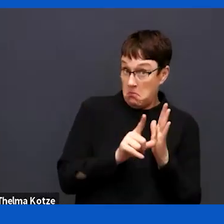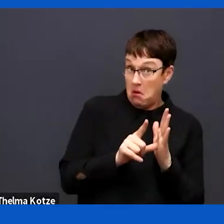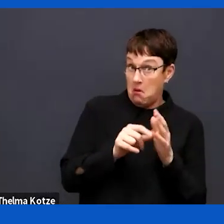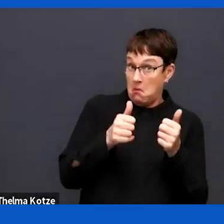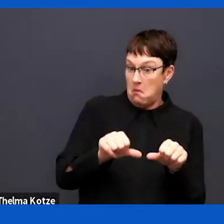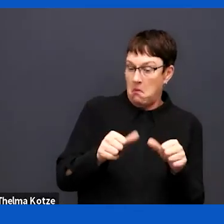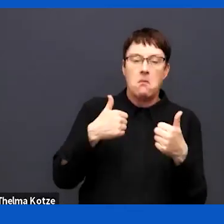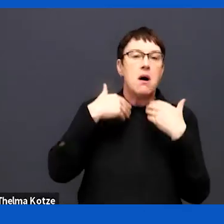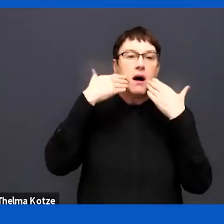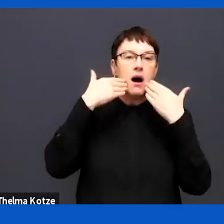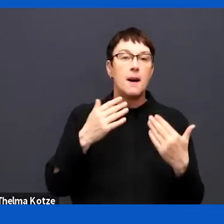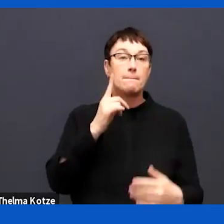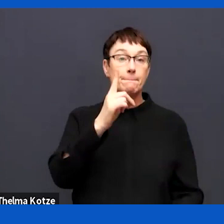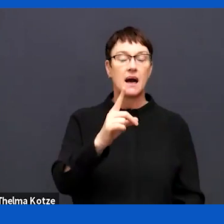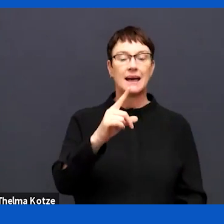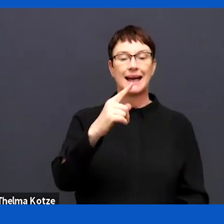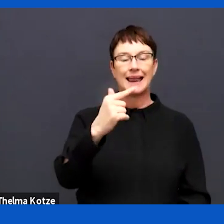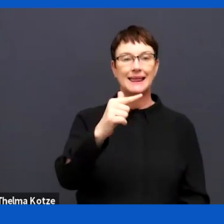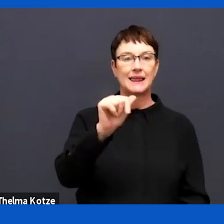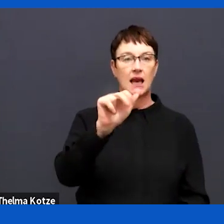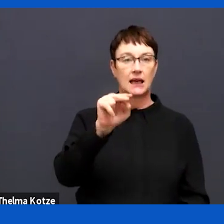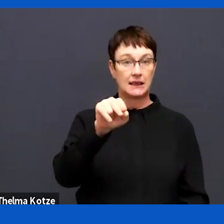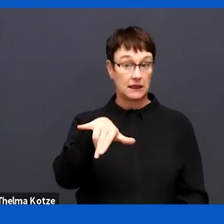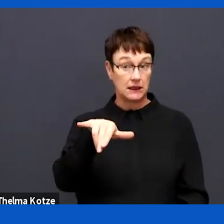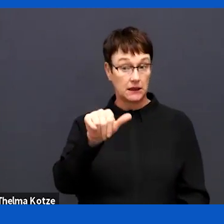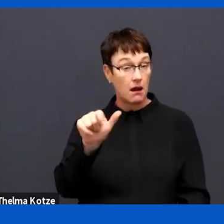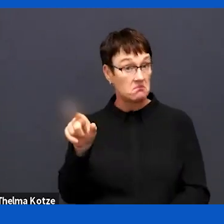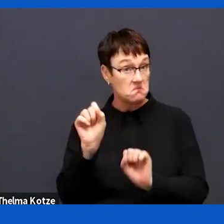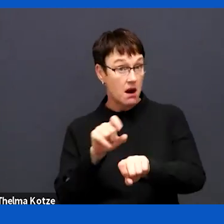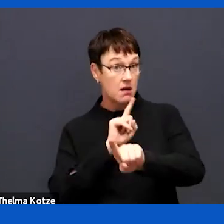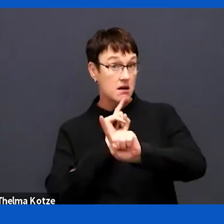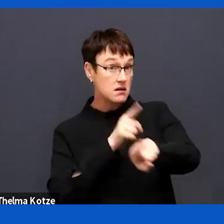of the privacy part of this. >> TANJA KLEUT: User perspective,